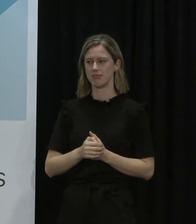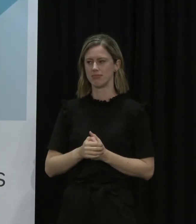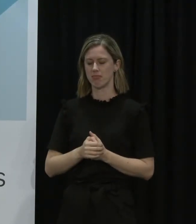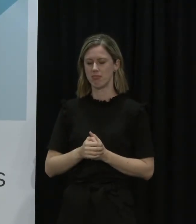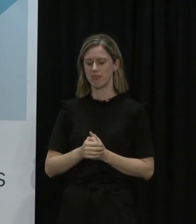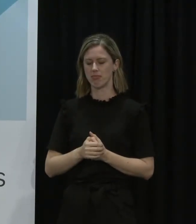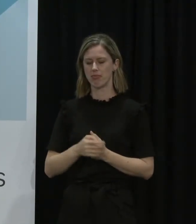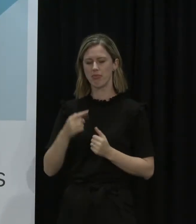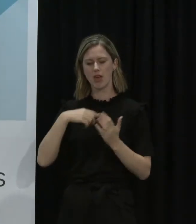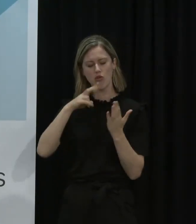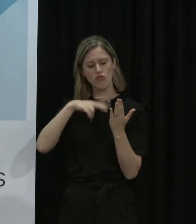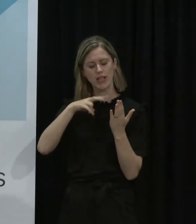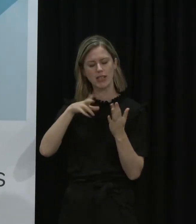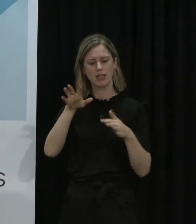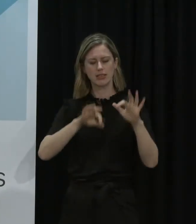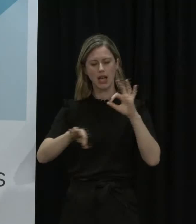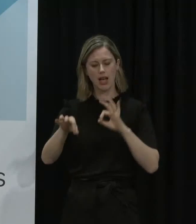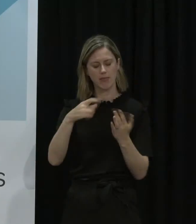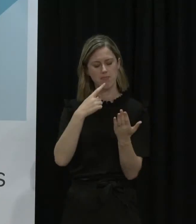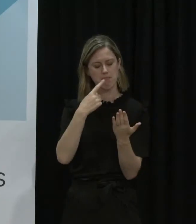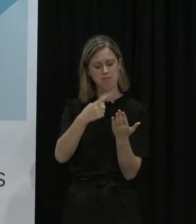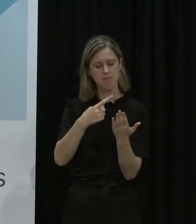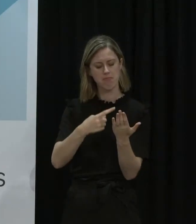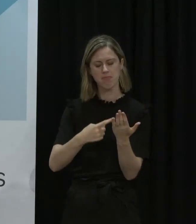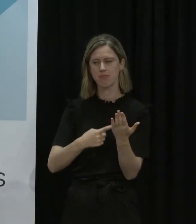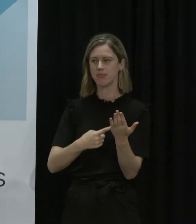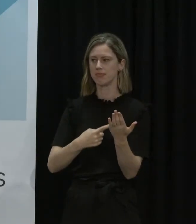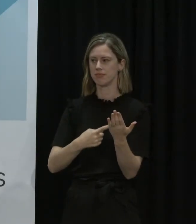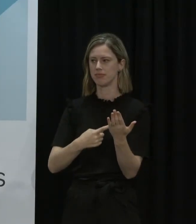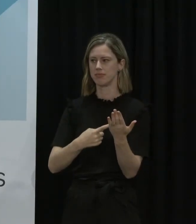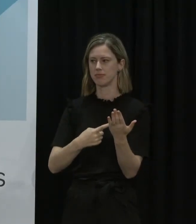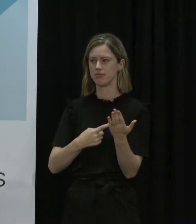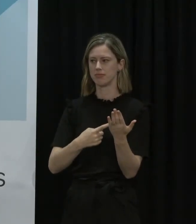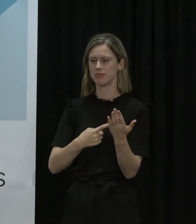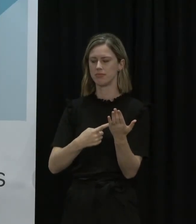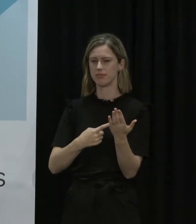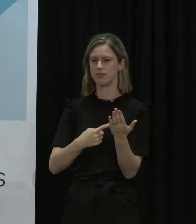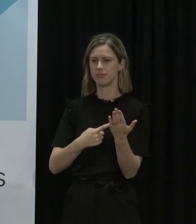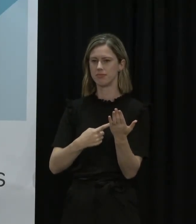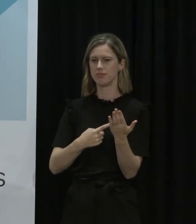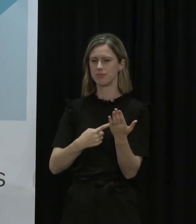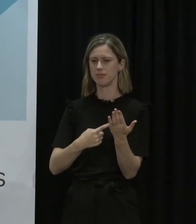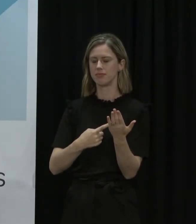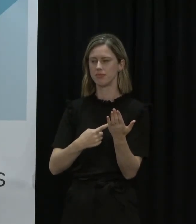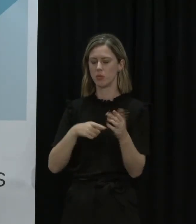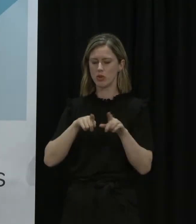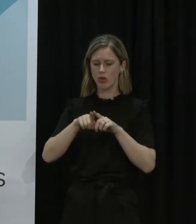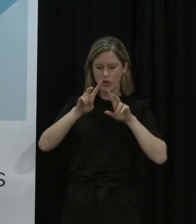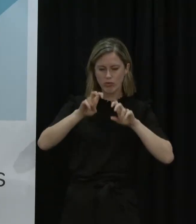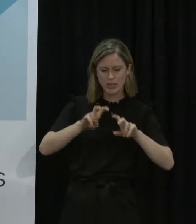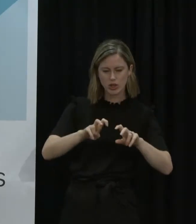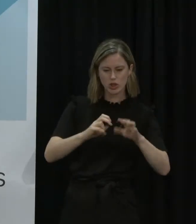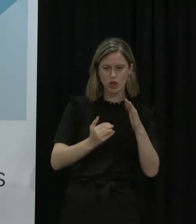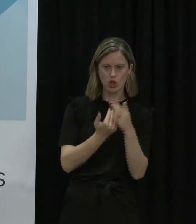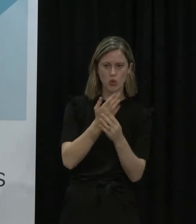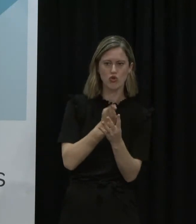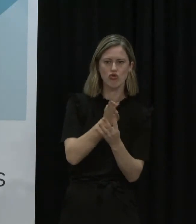have and the vaccine pass in addition to that. The commentary I have seen from